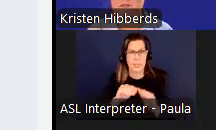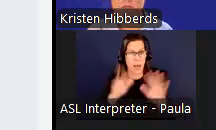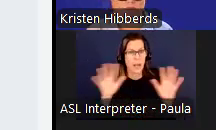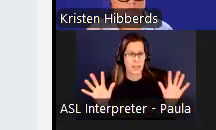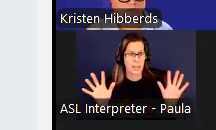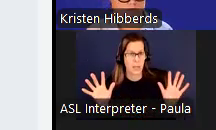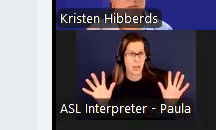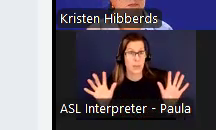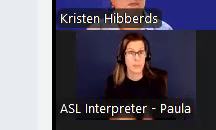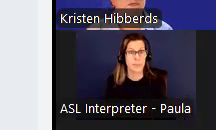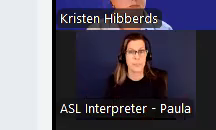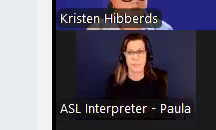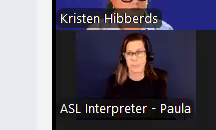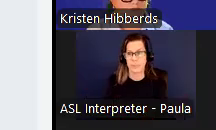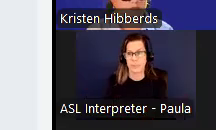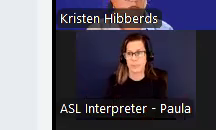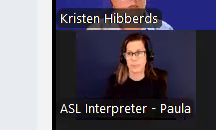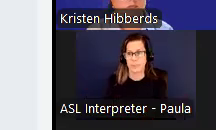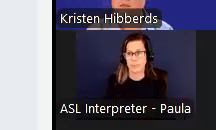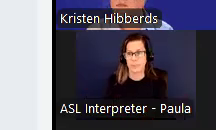So that's my feedback. Thank you.